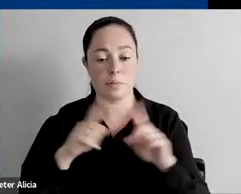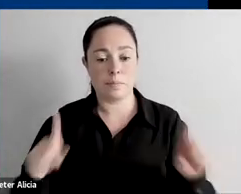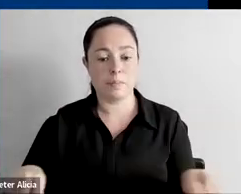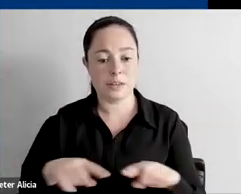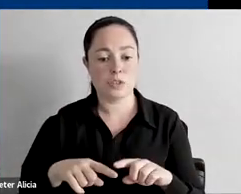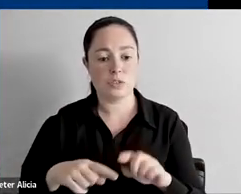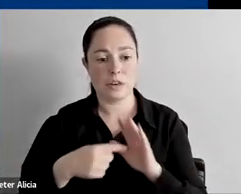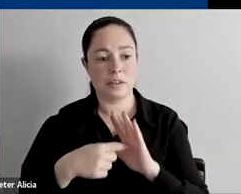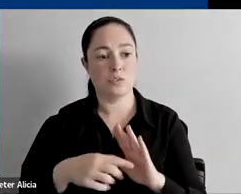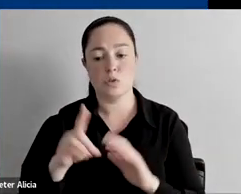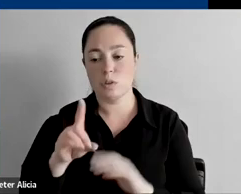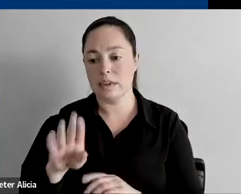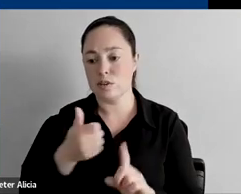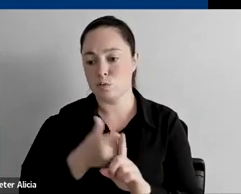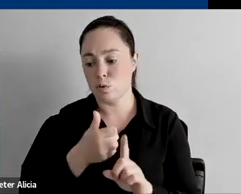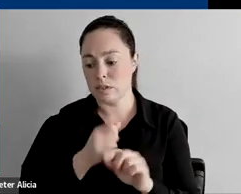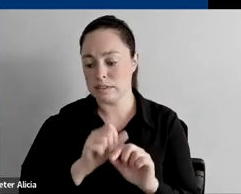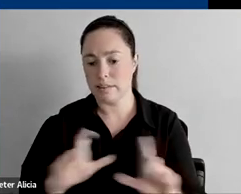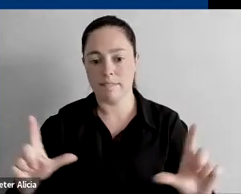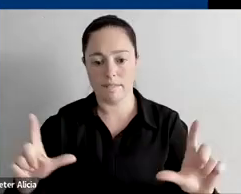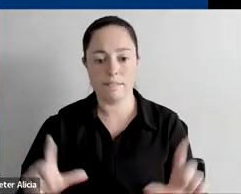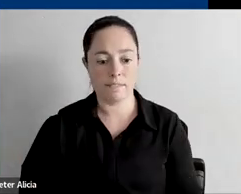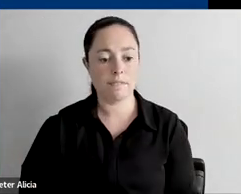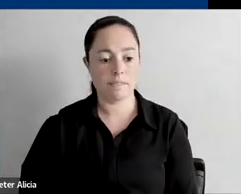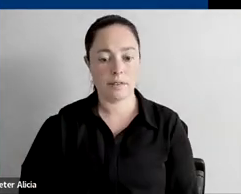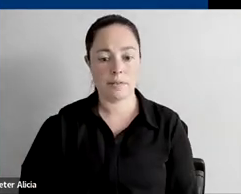itself to give a bit of a demonstration.